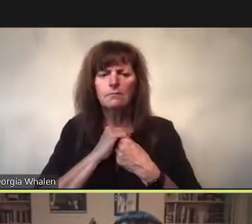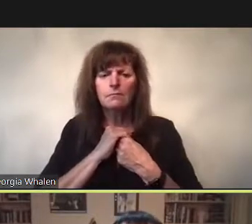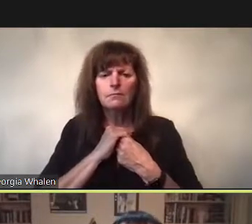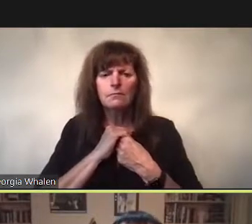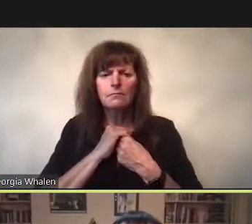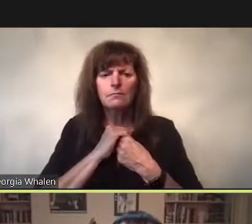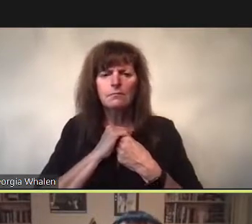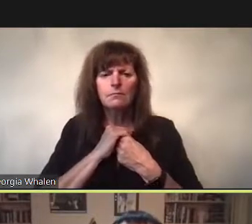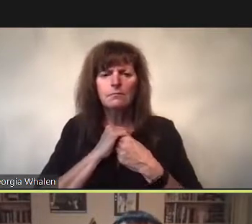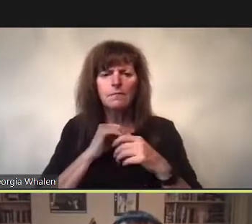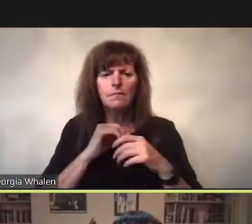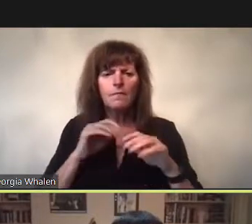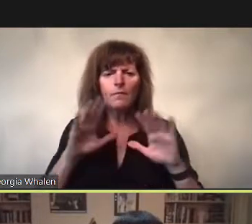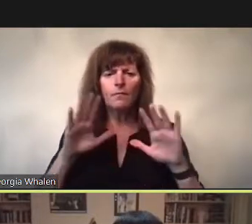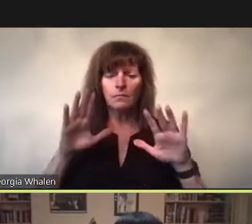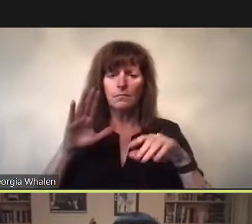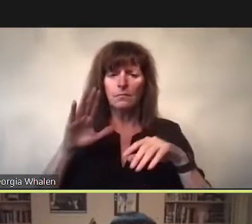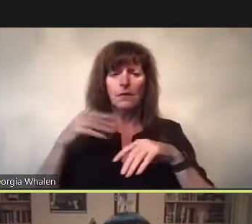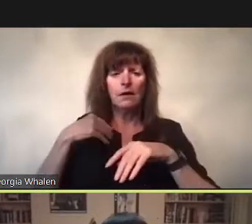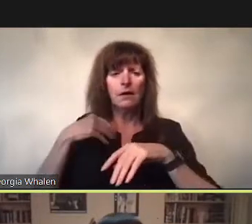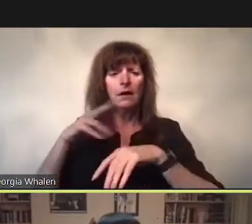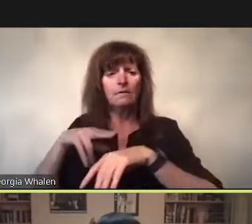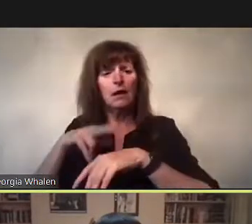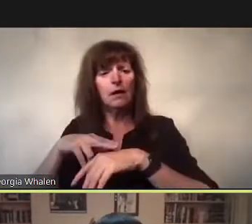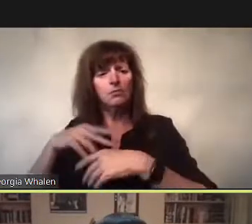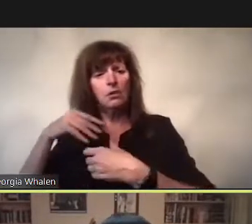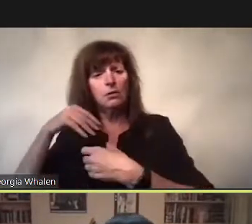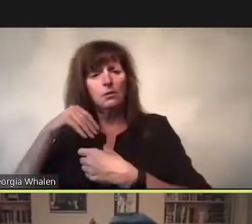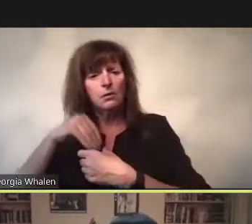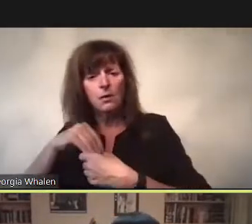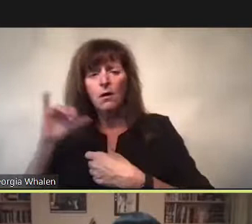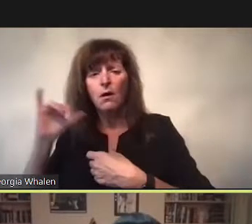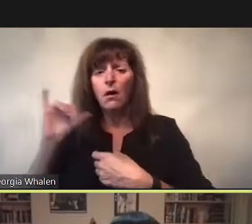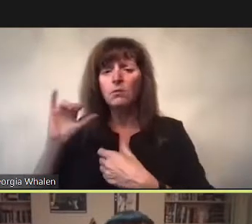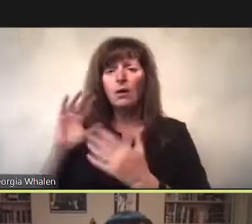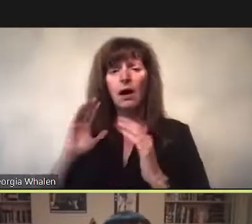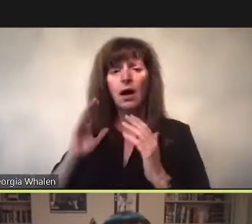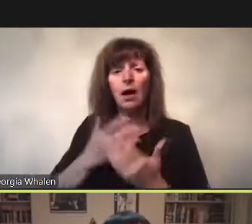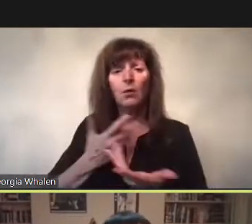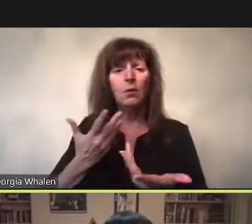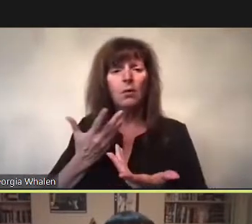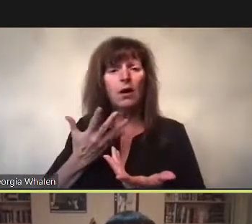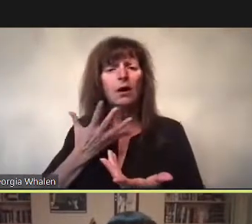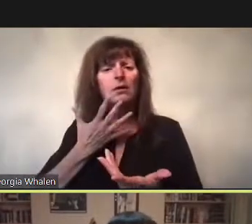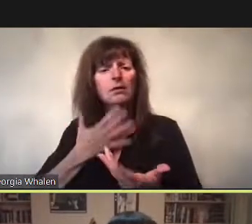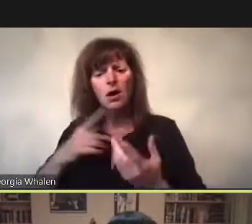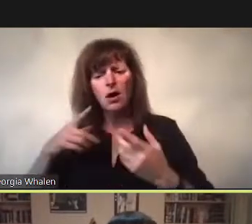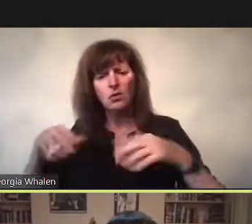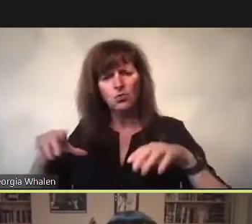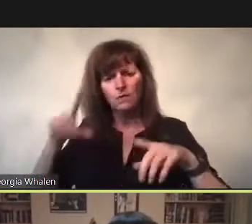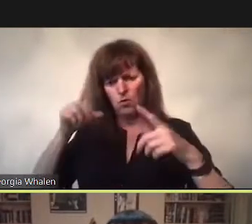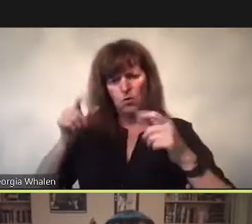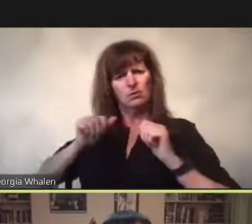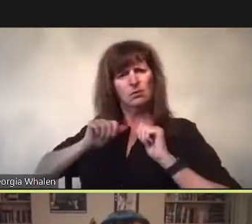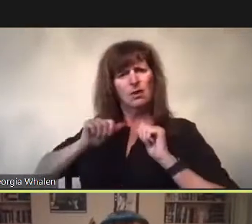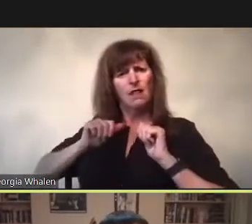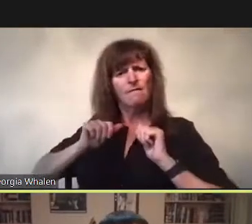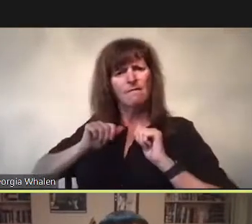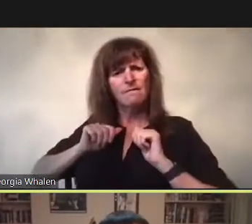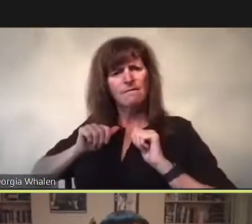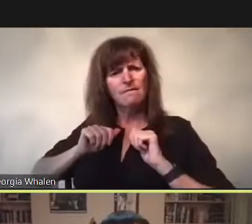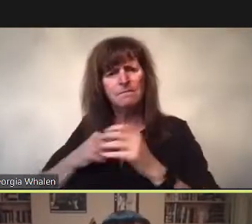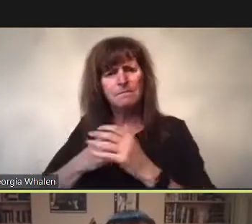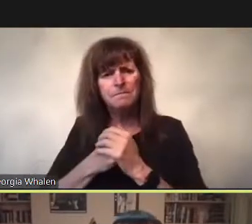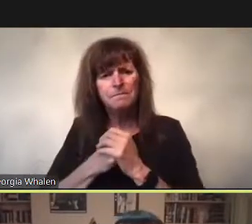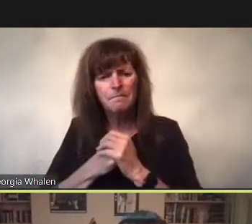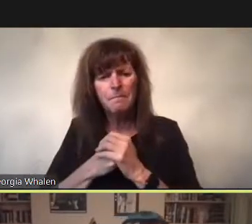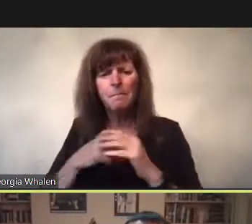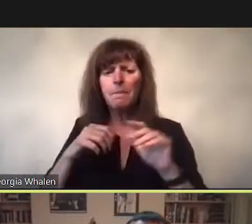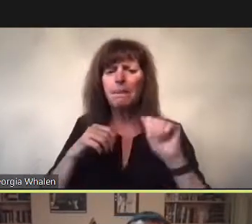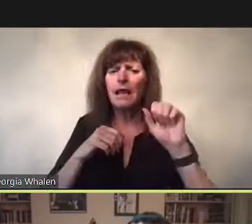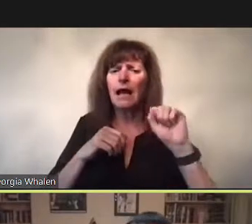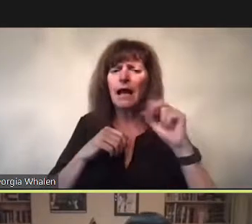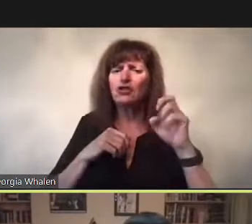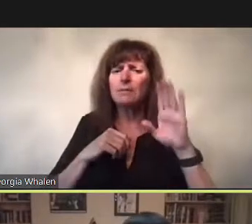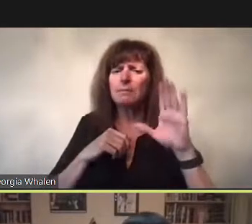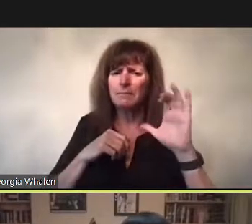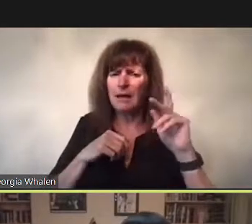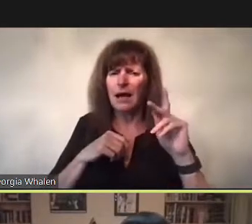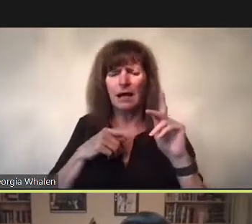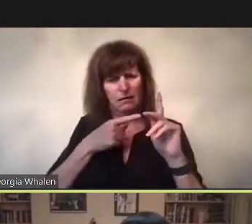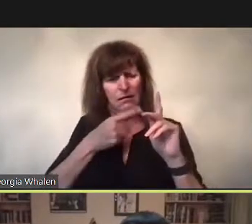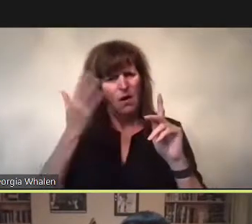Death and overwhelming sexual passion coexisted in Mann’s Venice as relativest.